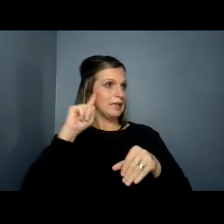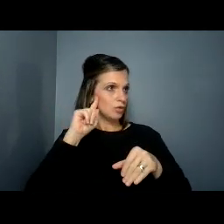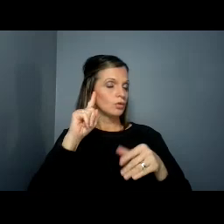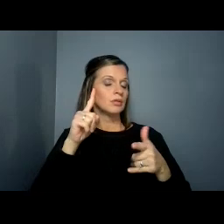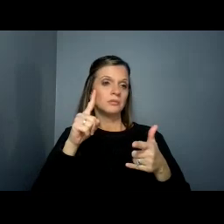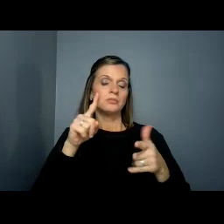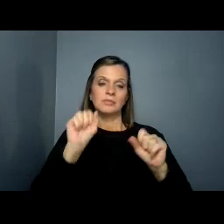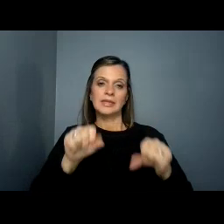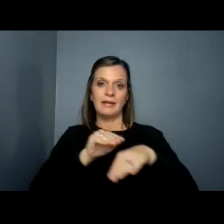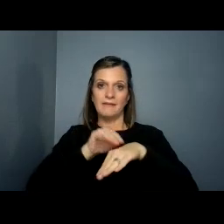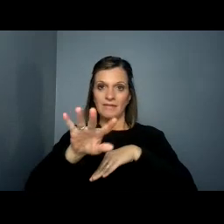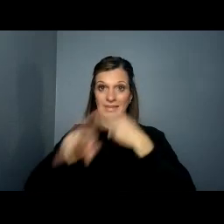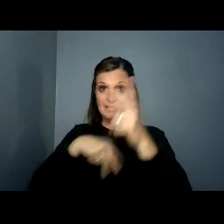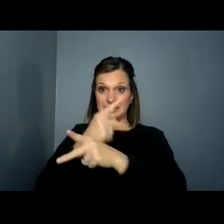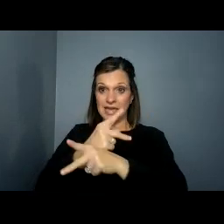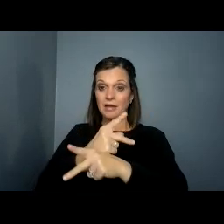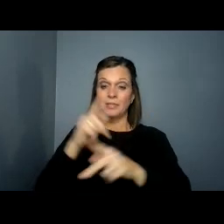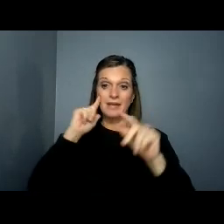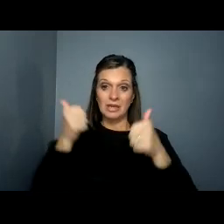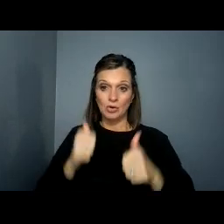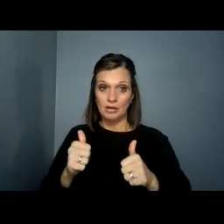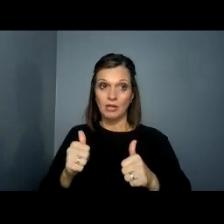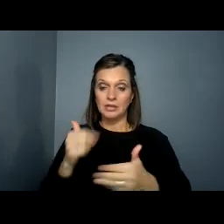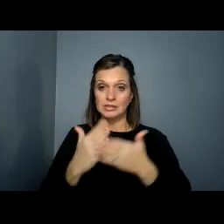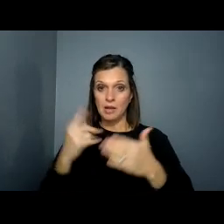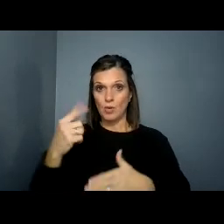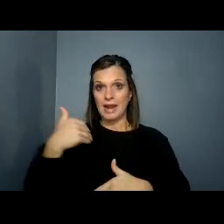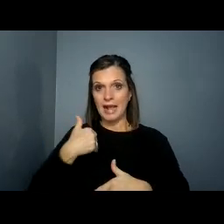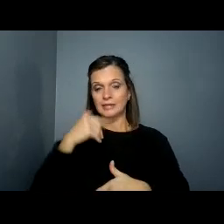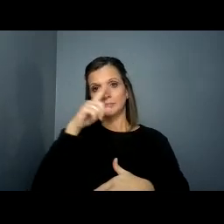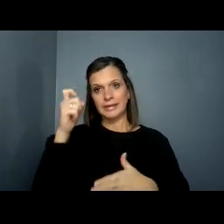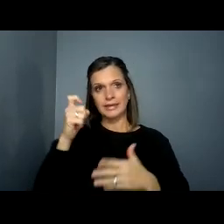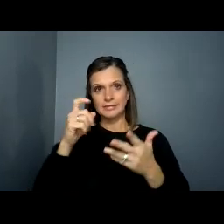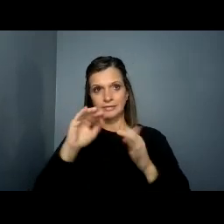has just because of the way it's affecting the ear or how far down it is.